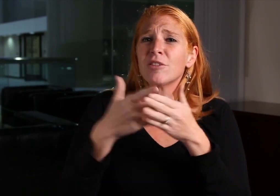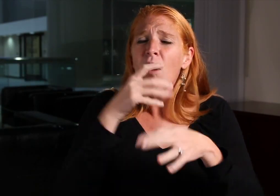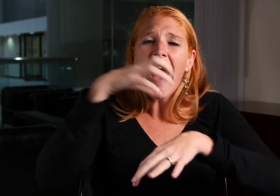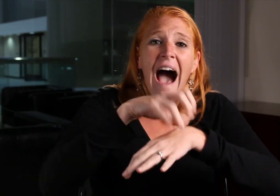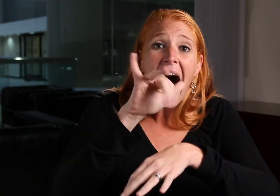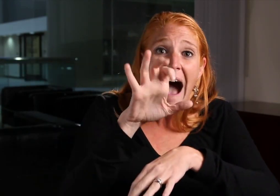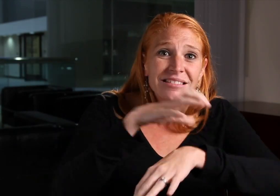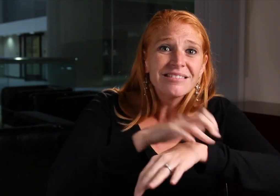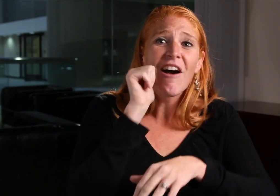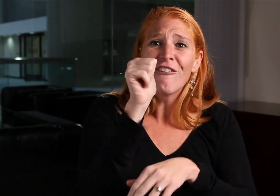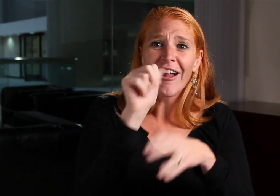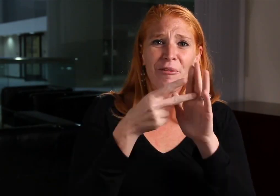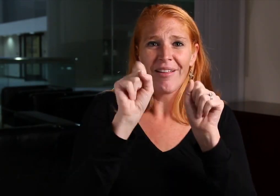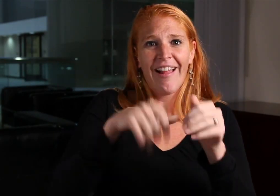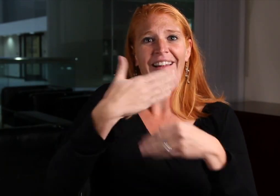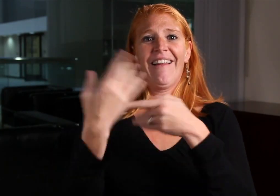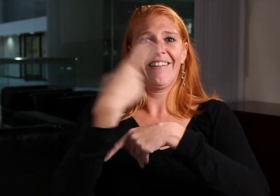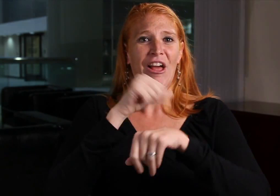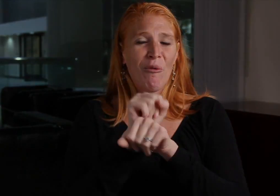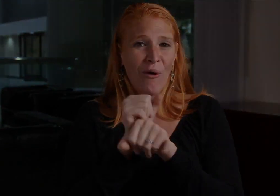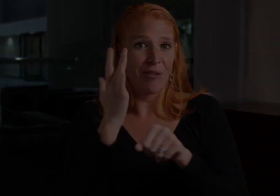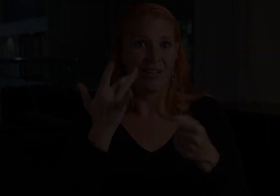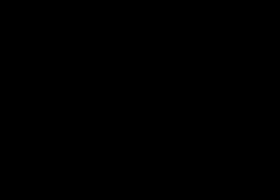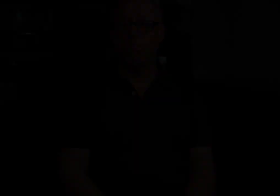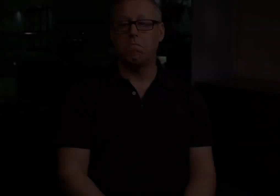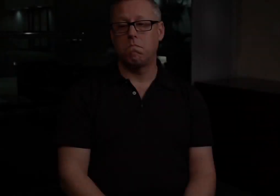who ice their hands so that they can just work the next day.